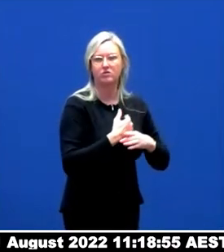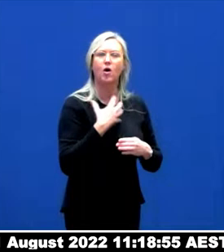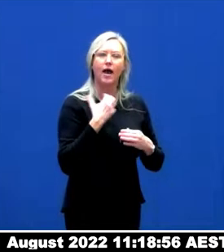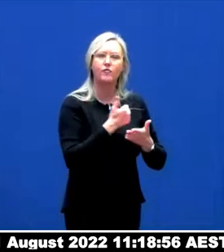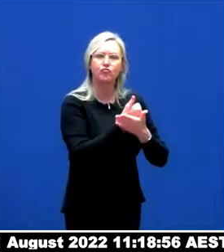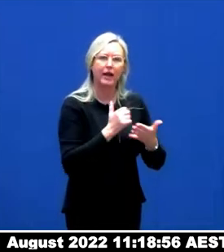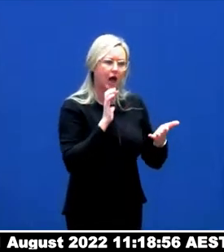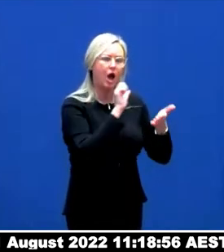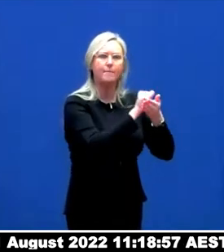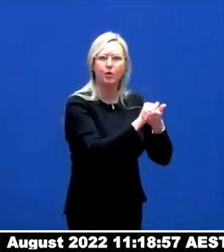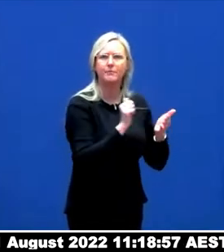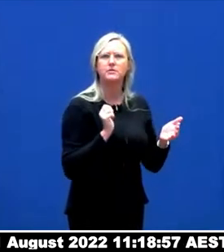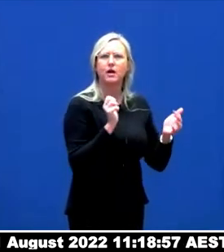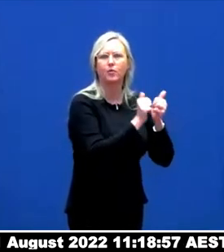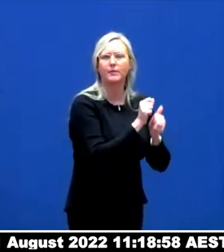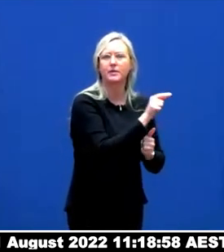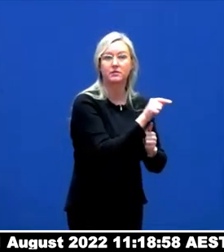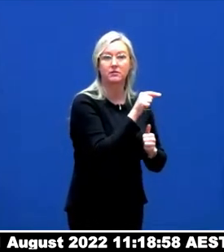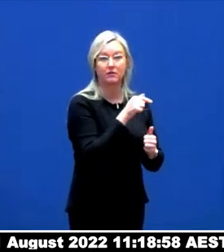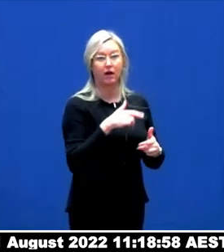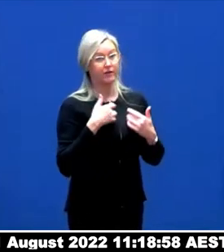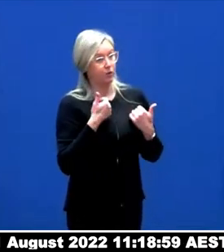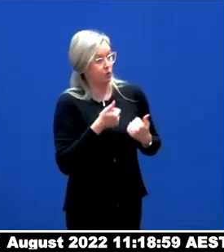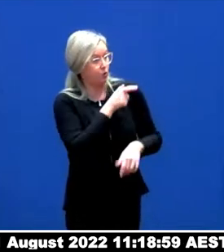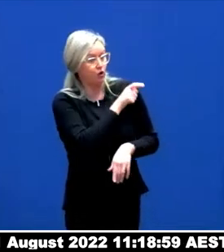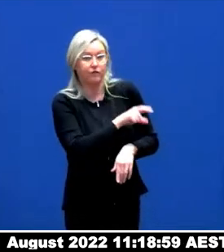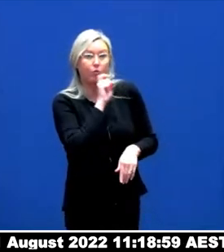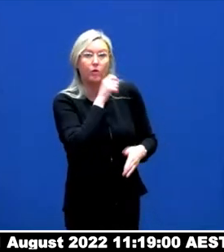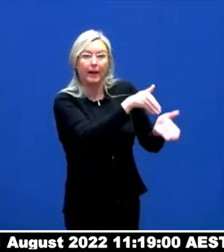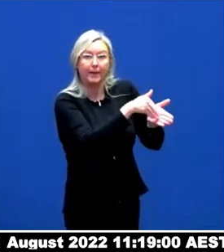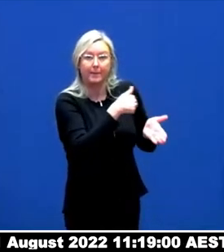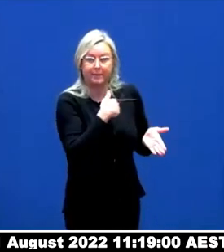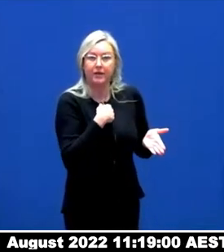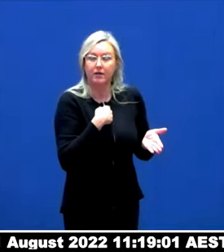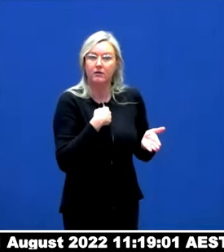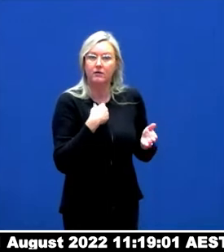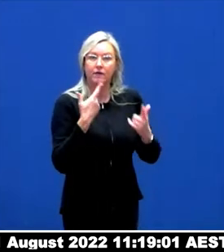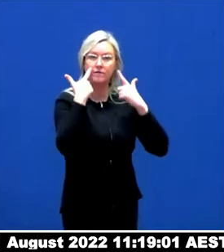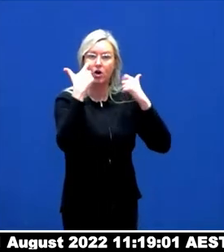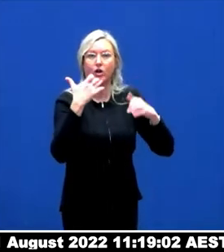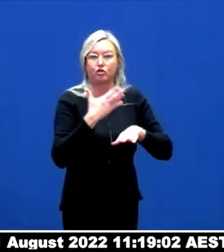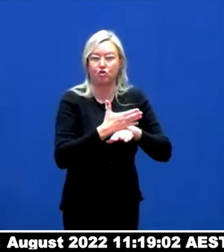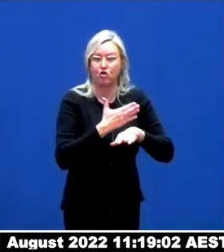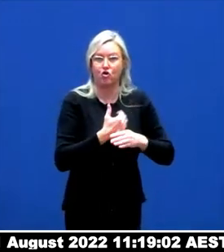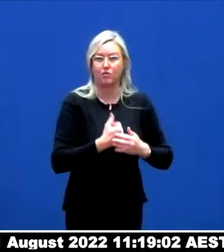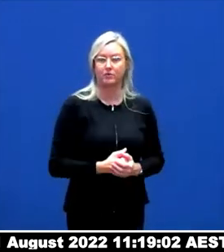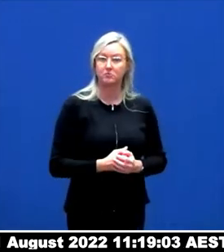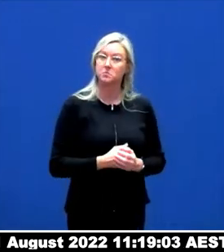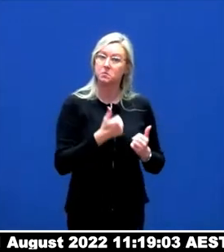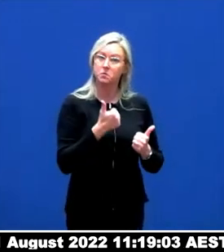that they could help you find a job, and you could basically be helped out in a humane